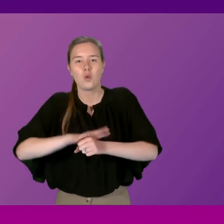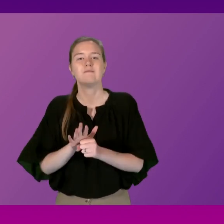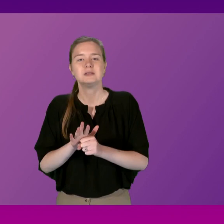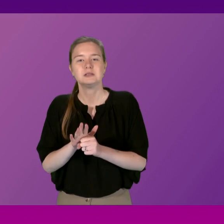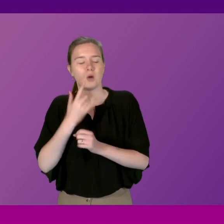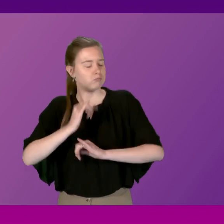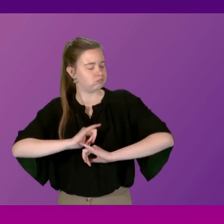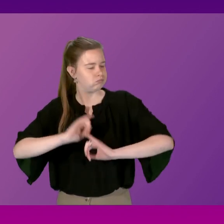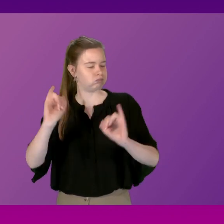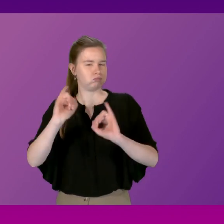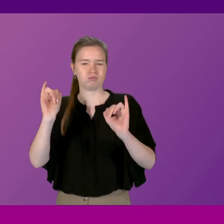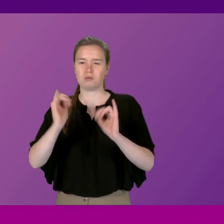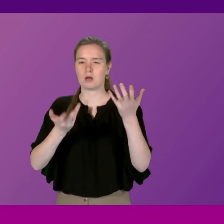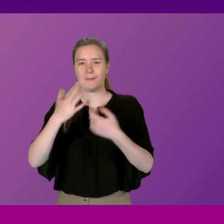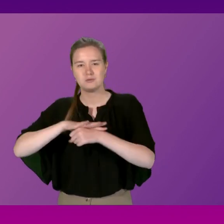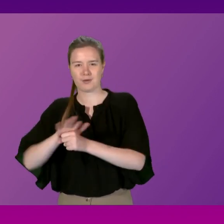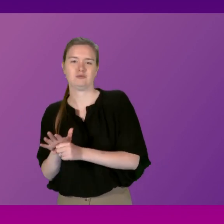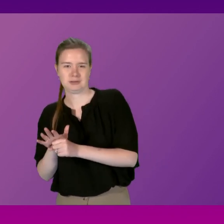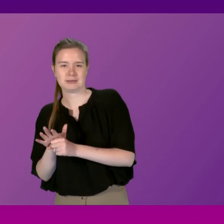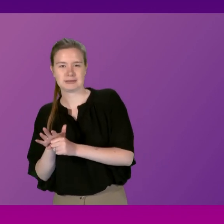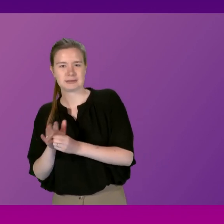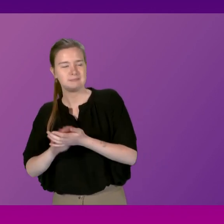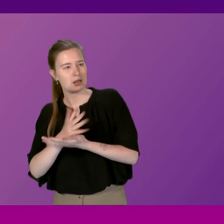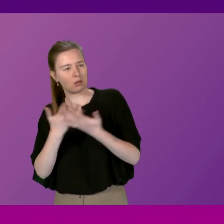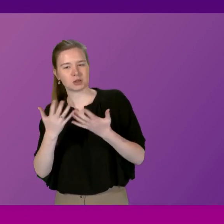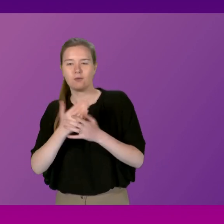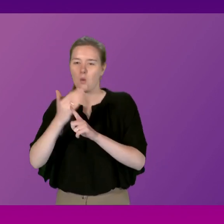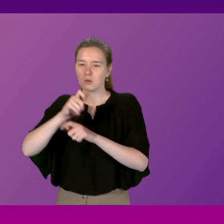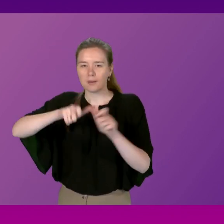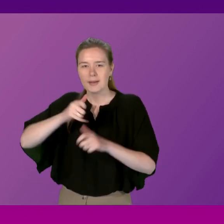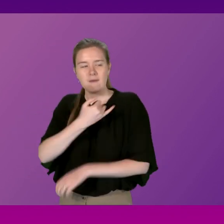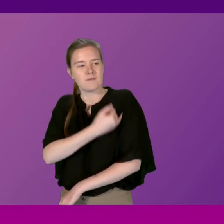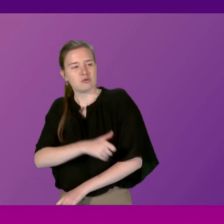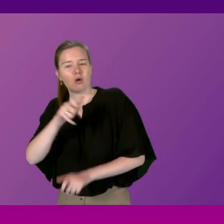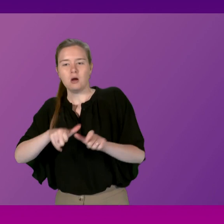arguably far worse than the virus itself because they denied many elderly and vulnerable Scots